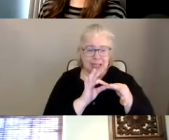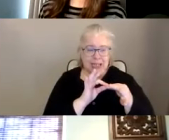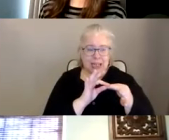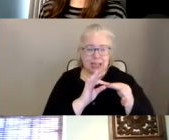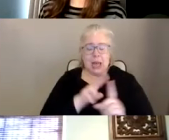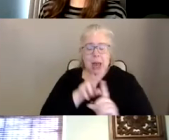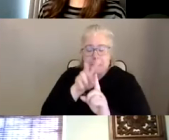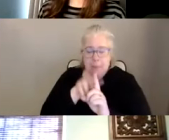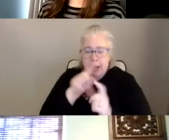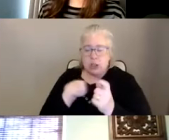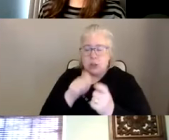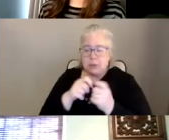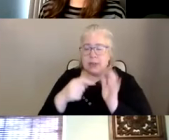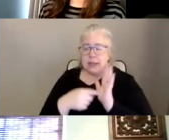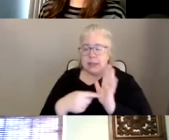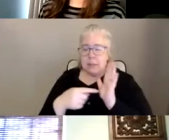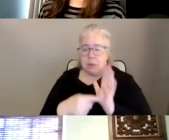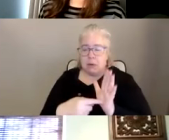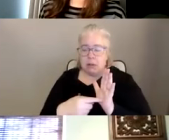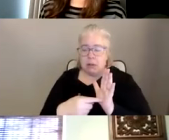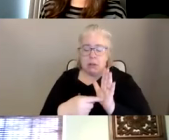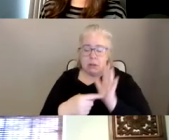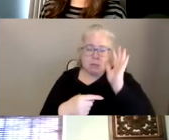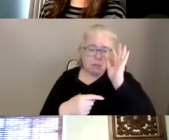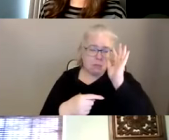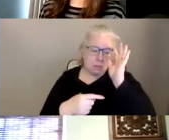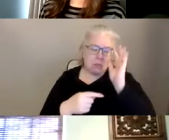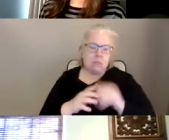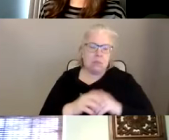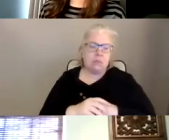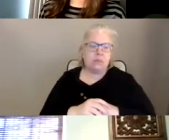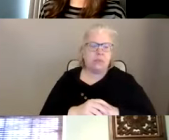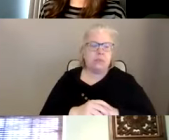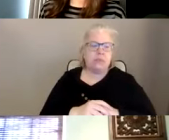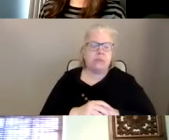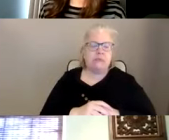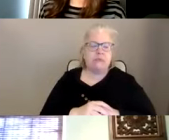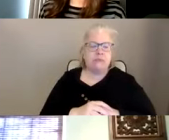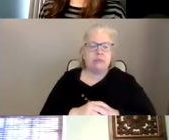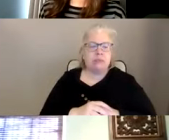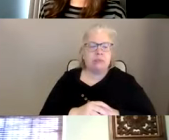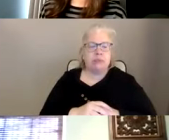in how someone in this sector might budget. So here, an example is a food bank